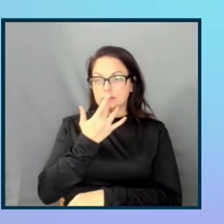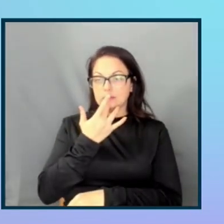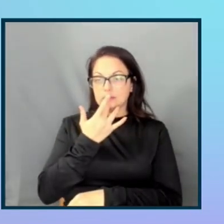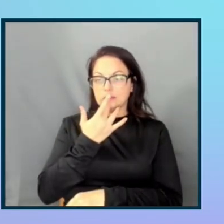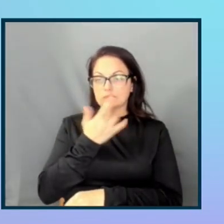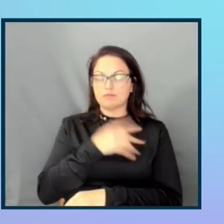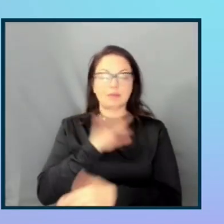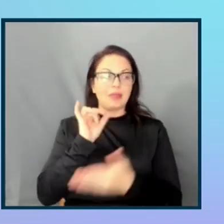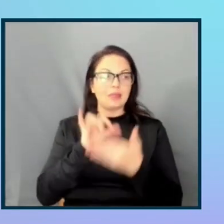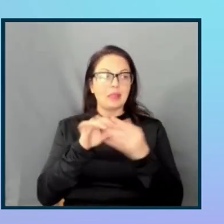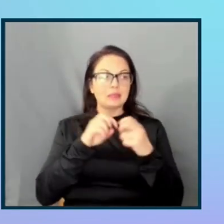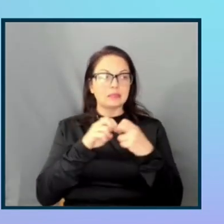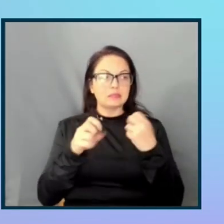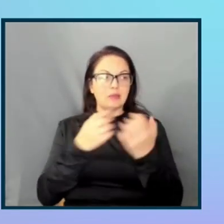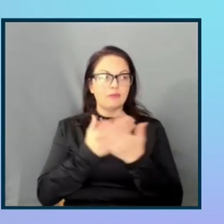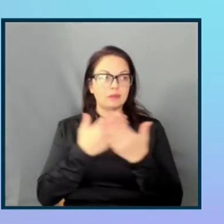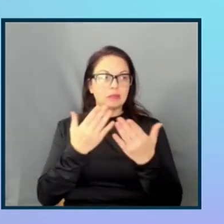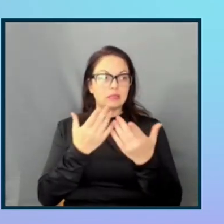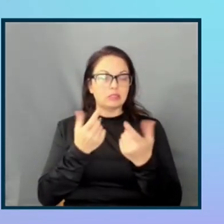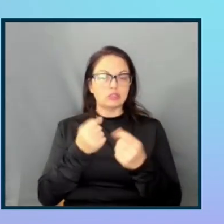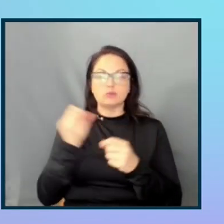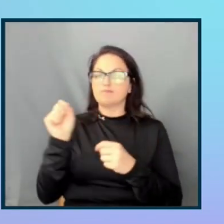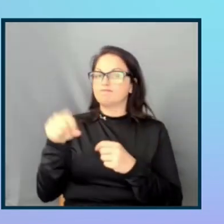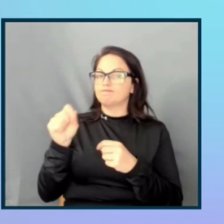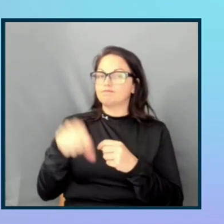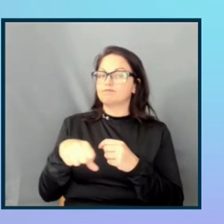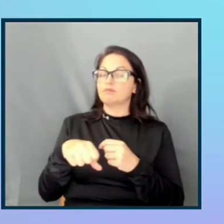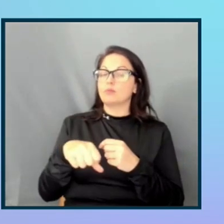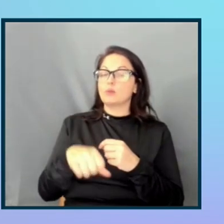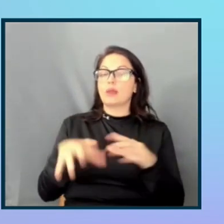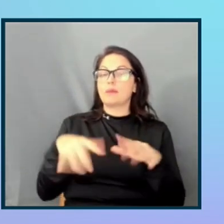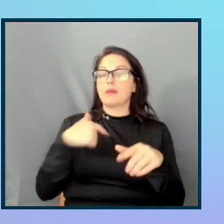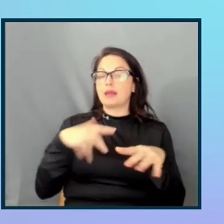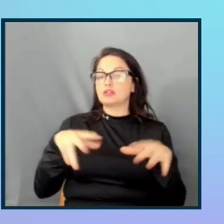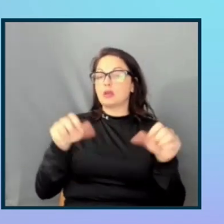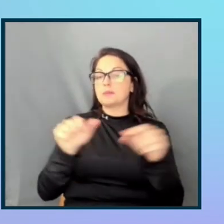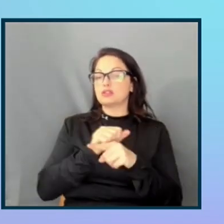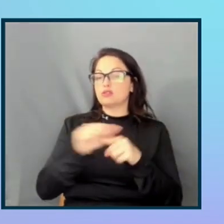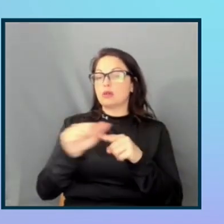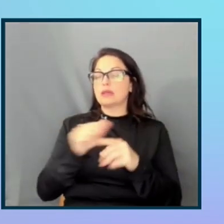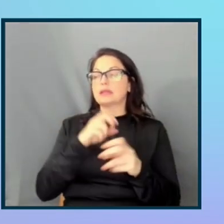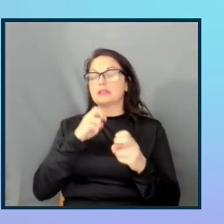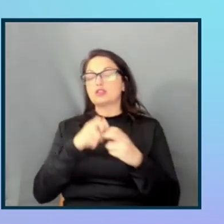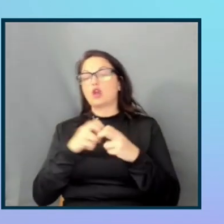It is, although I did the training recently. I realized that my unconscious bias is generally speaking